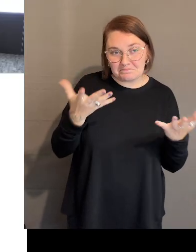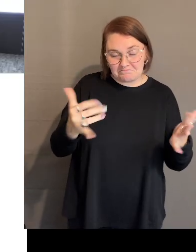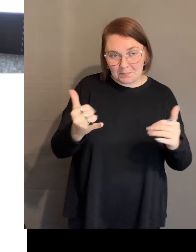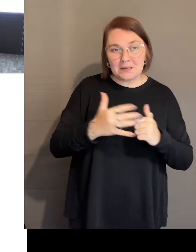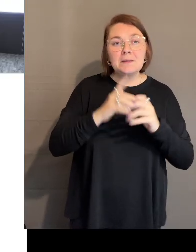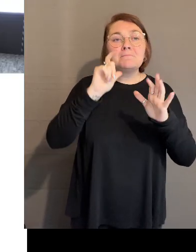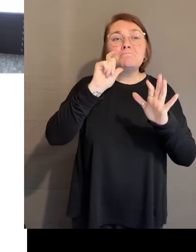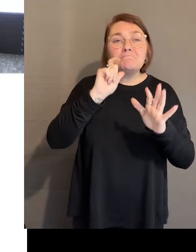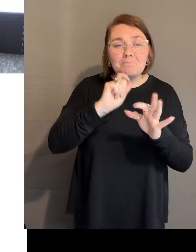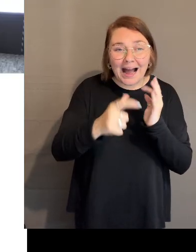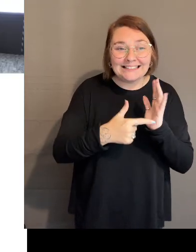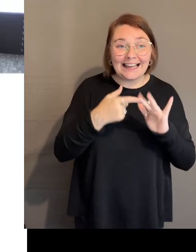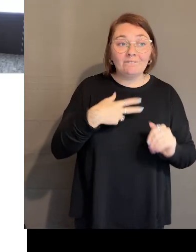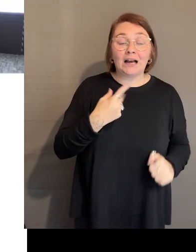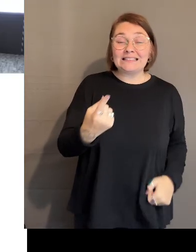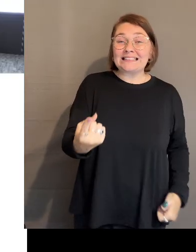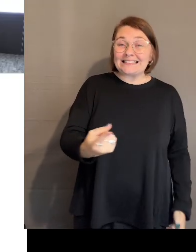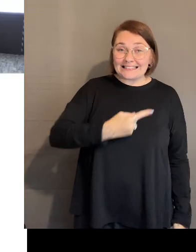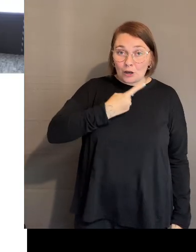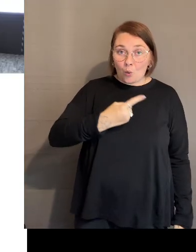However, but if you're single.